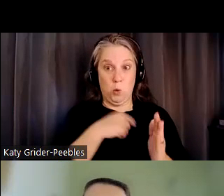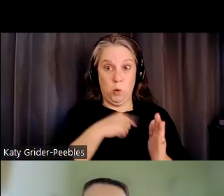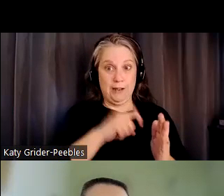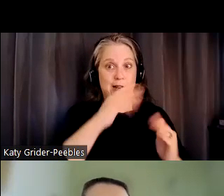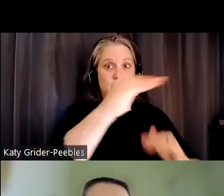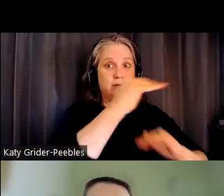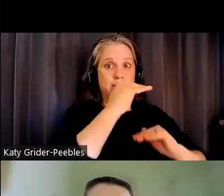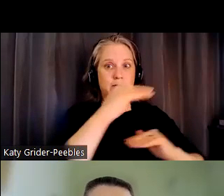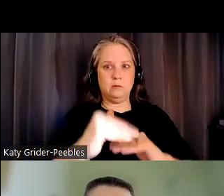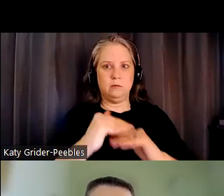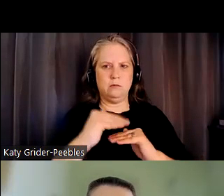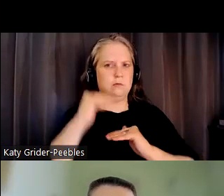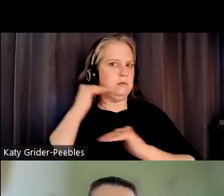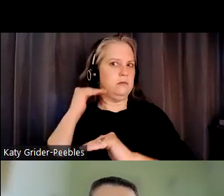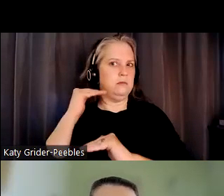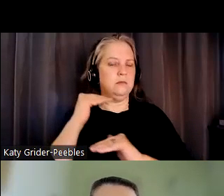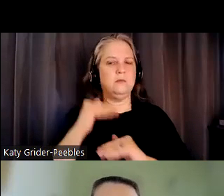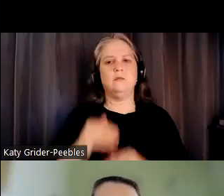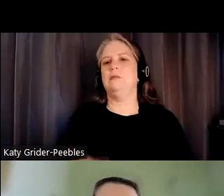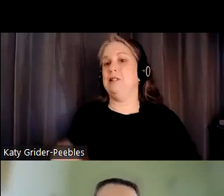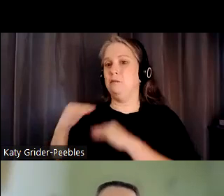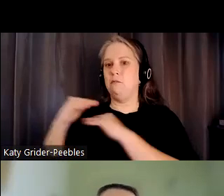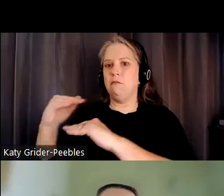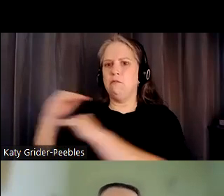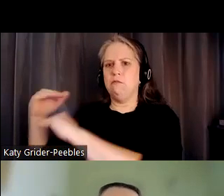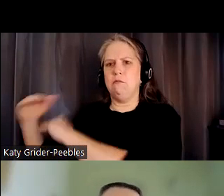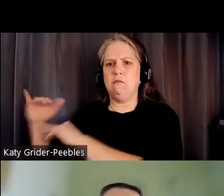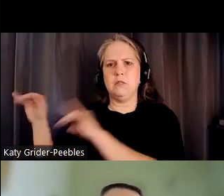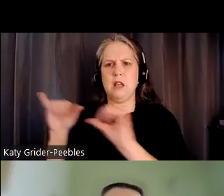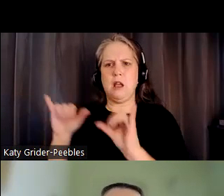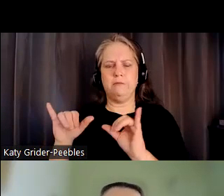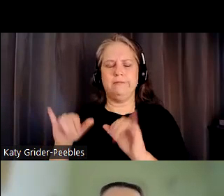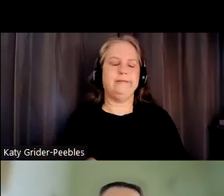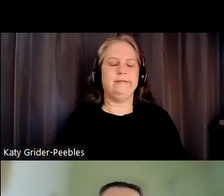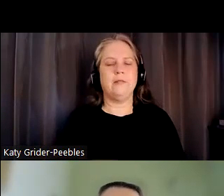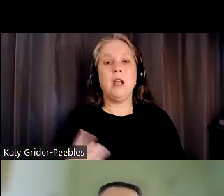exactly the same thing. As a blind person, ASL interpretation